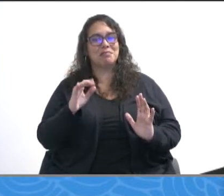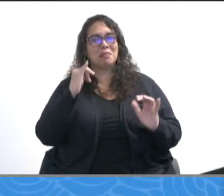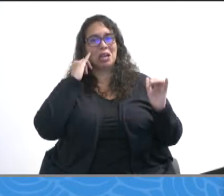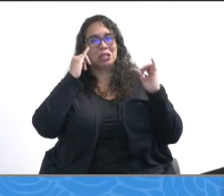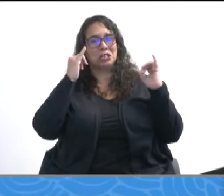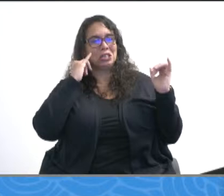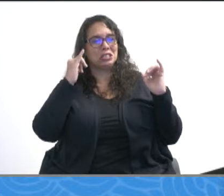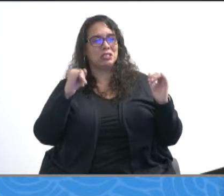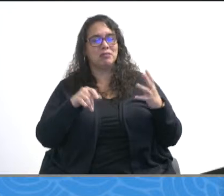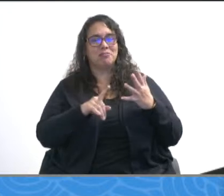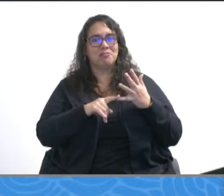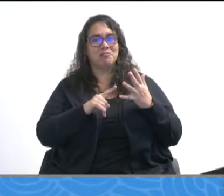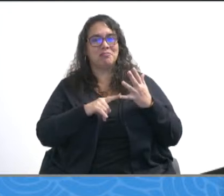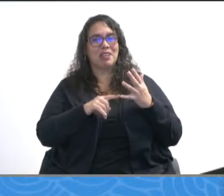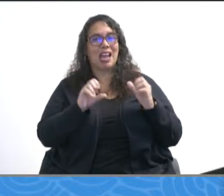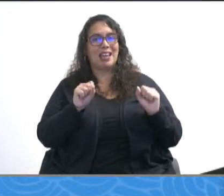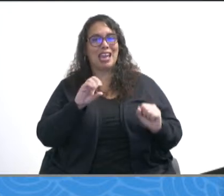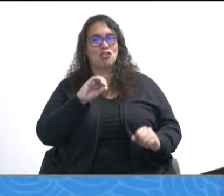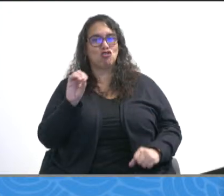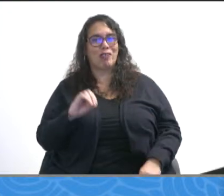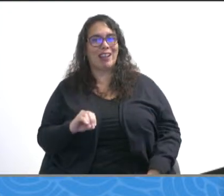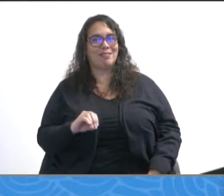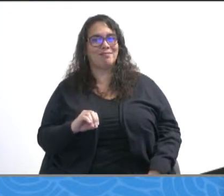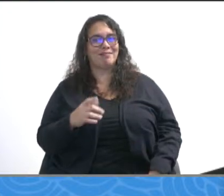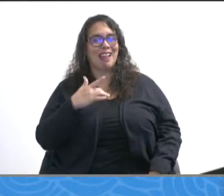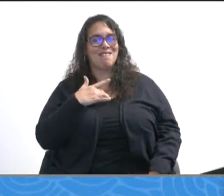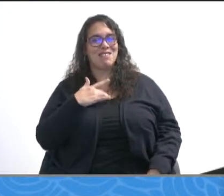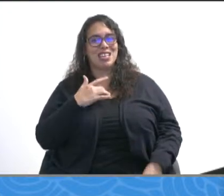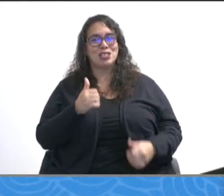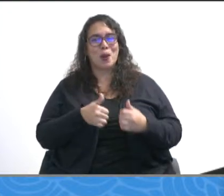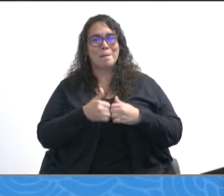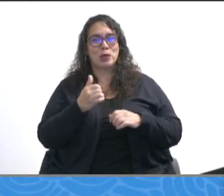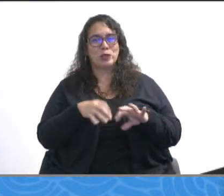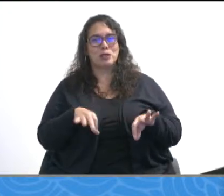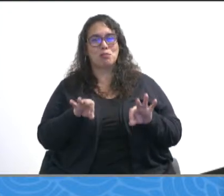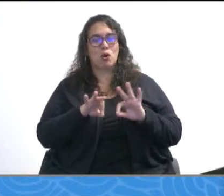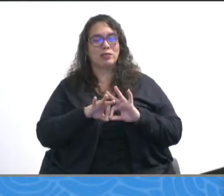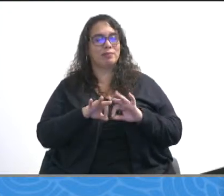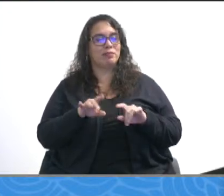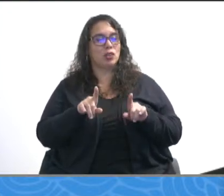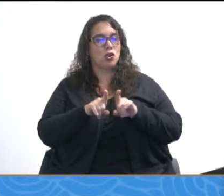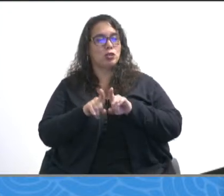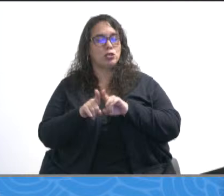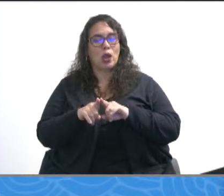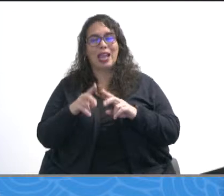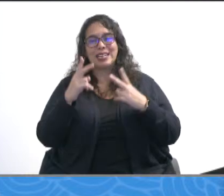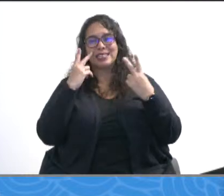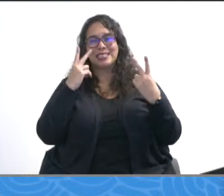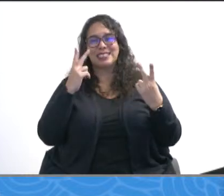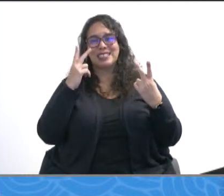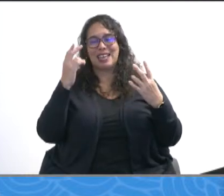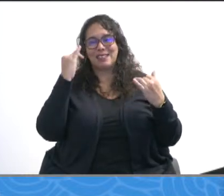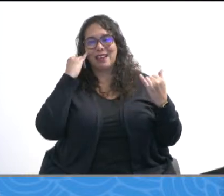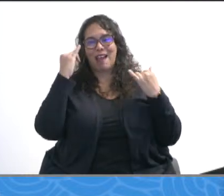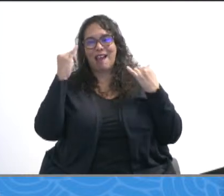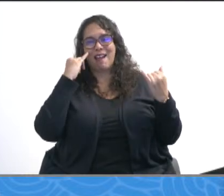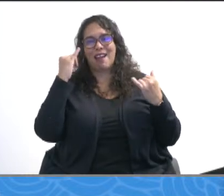and I get to rate them with what I feel is most important. And then I also get to view the thoughts that are important to the group,